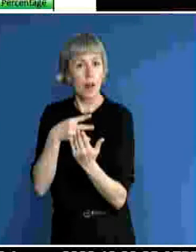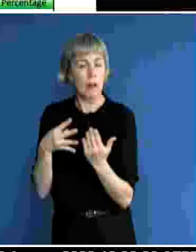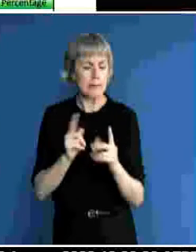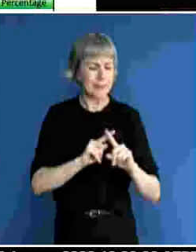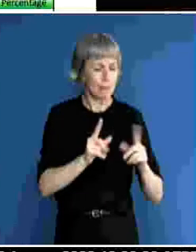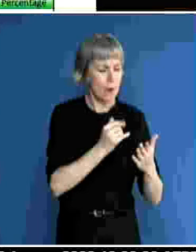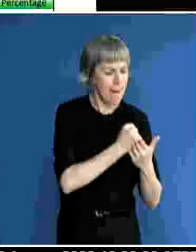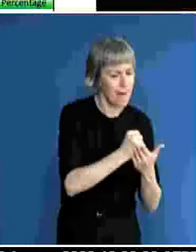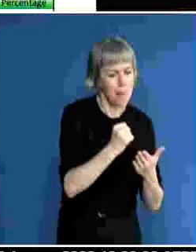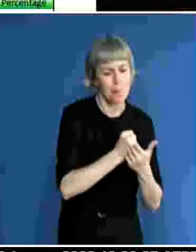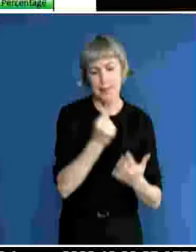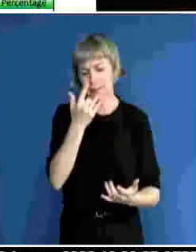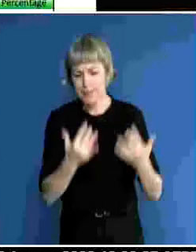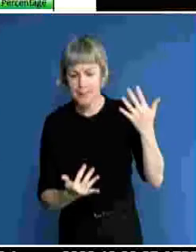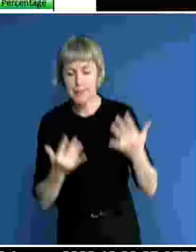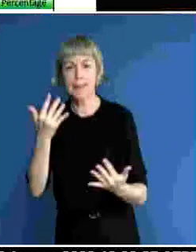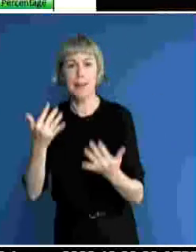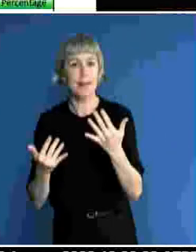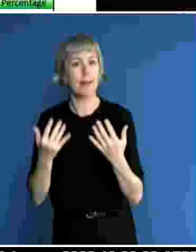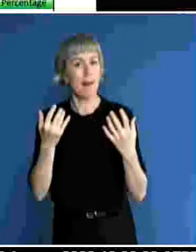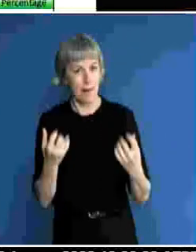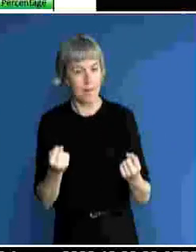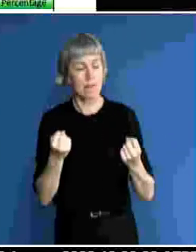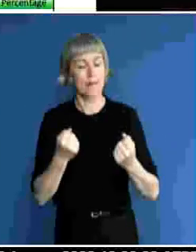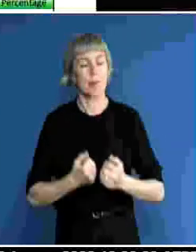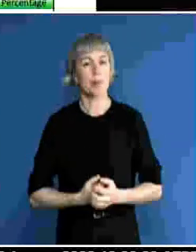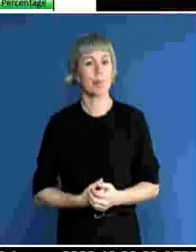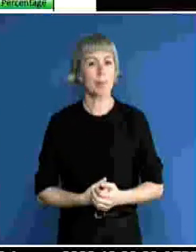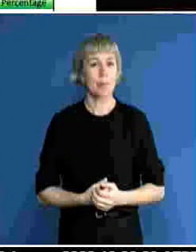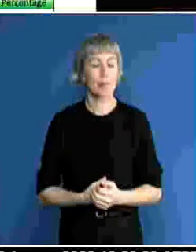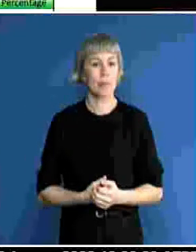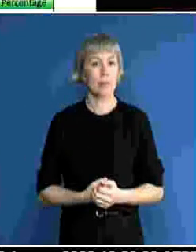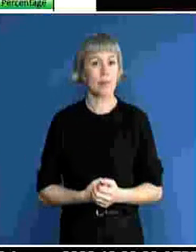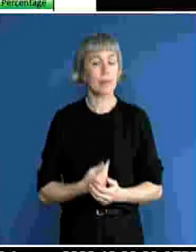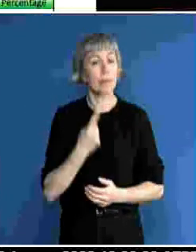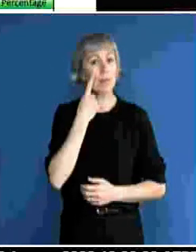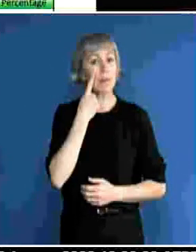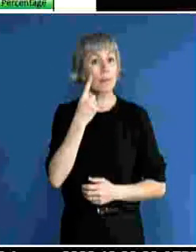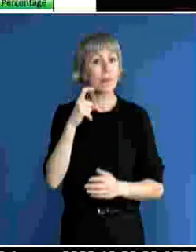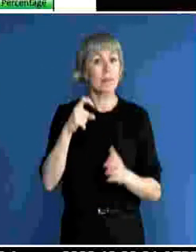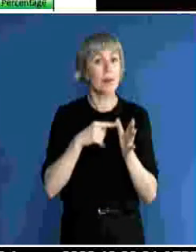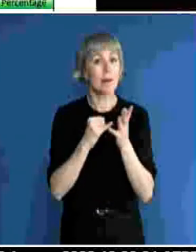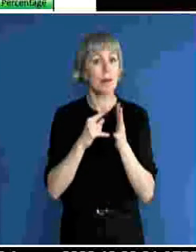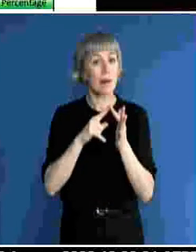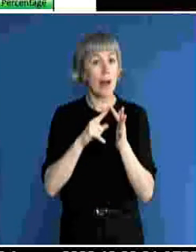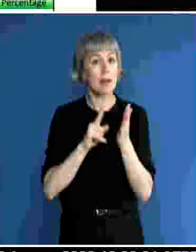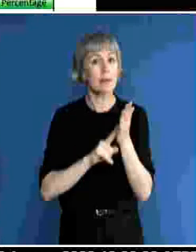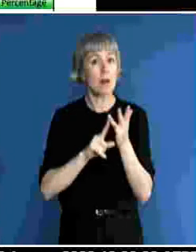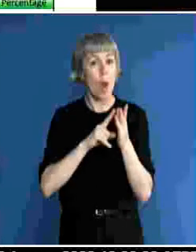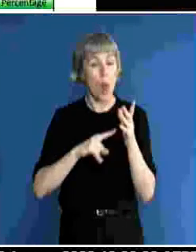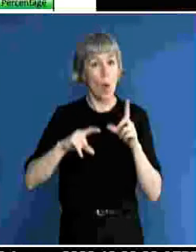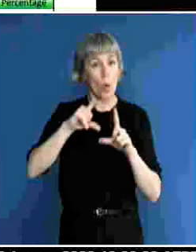You will see that the caseload as at 31 December 2021 - and we understand the